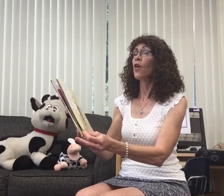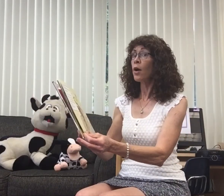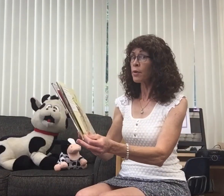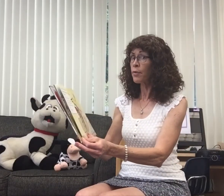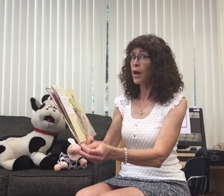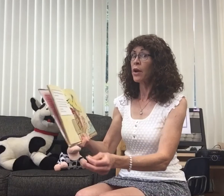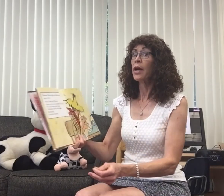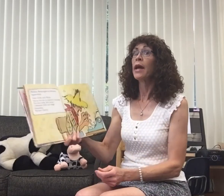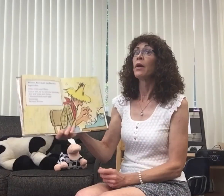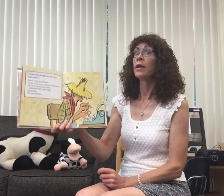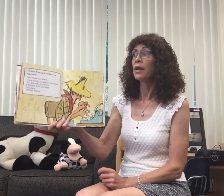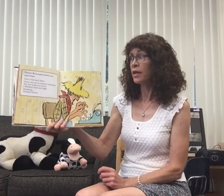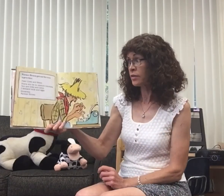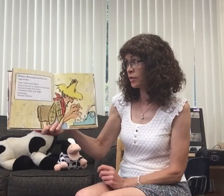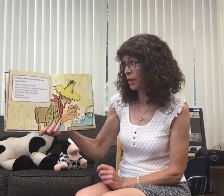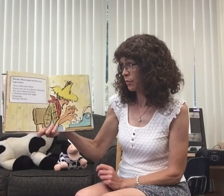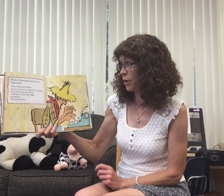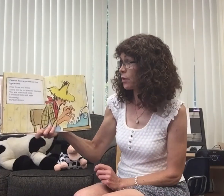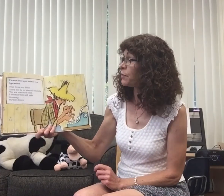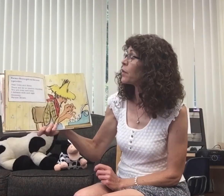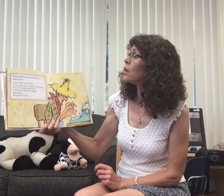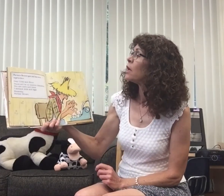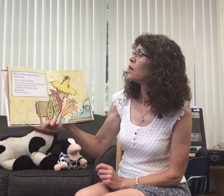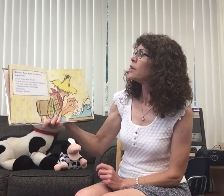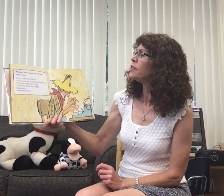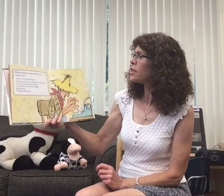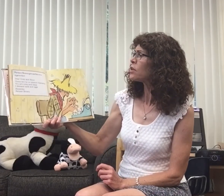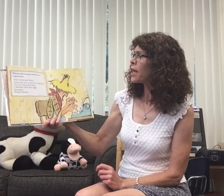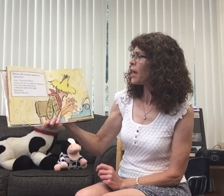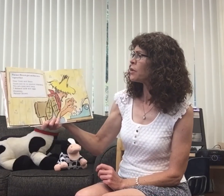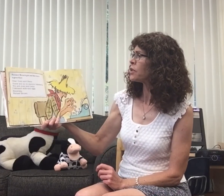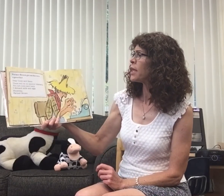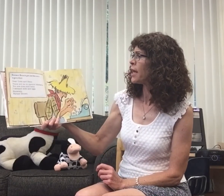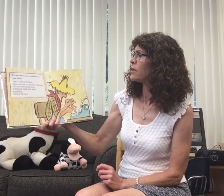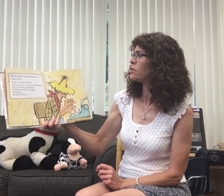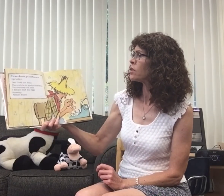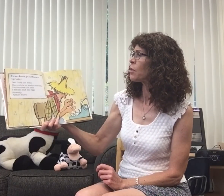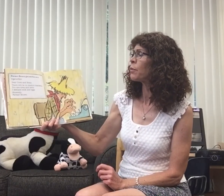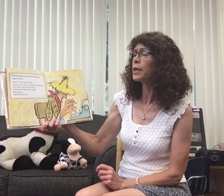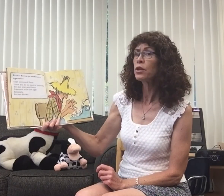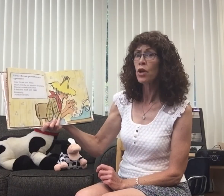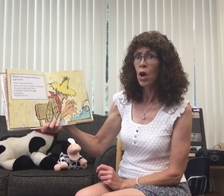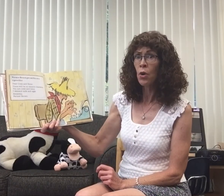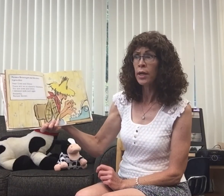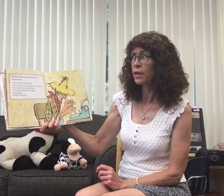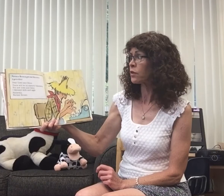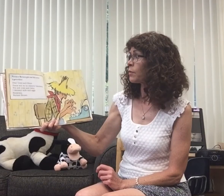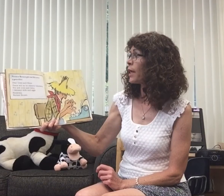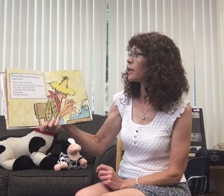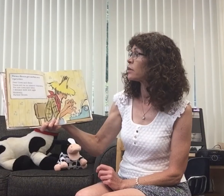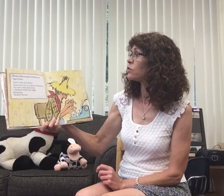Farmer Brown got out his typewriter. "Dear cows and hens, there will be NO electric blankets.